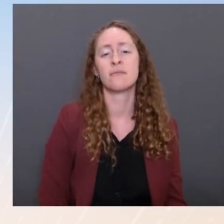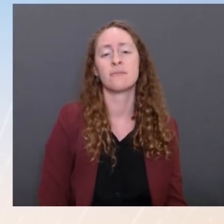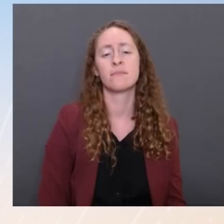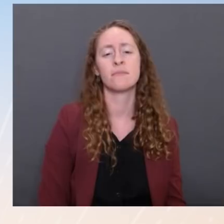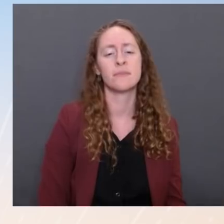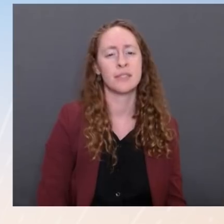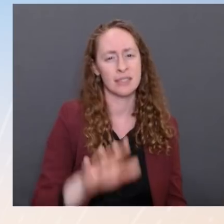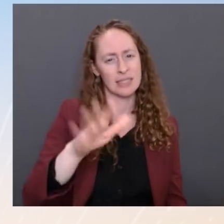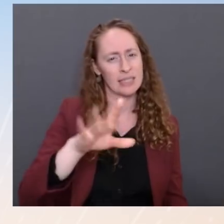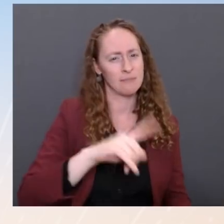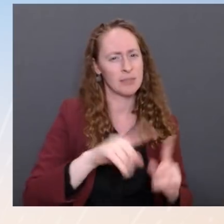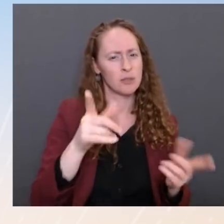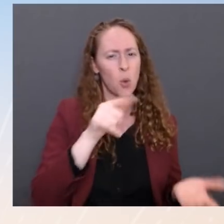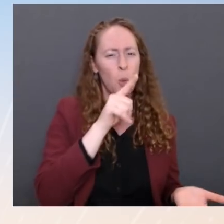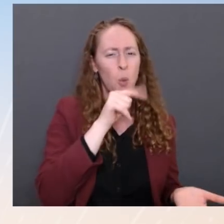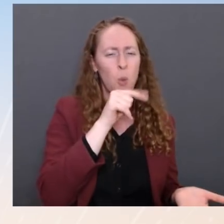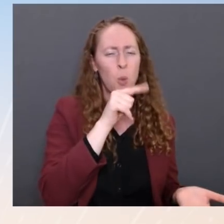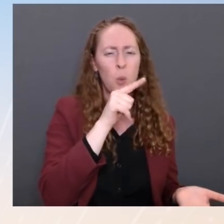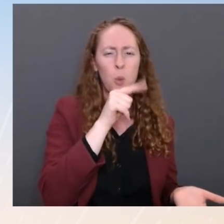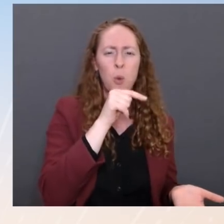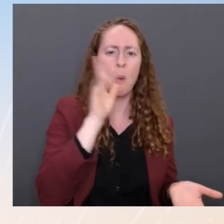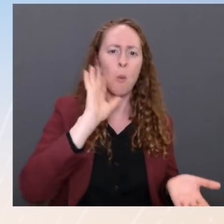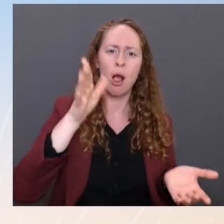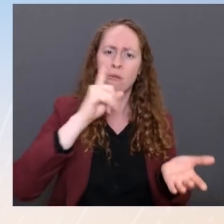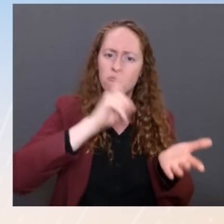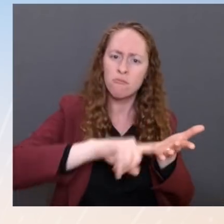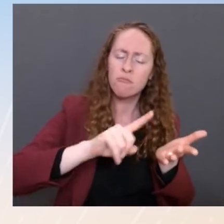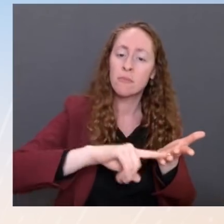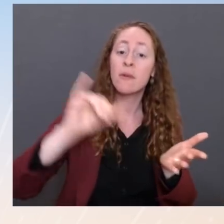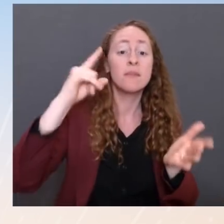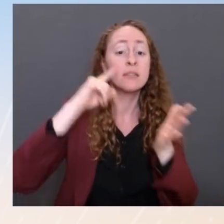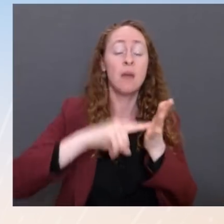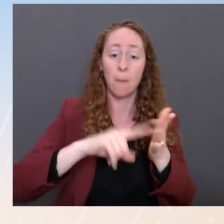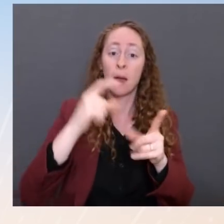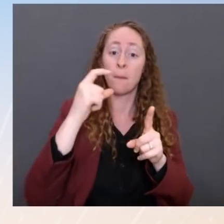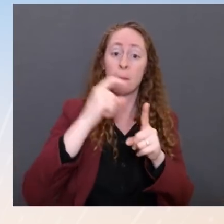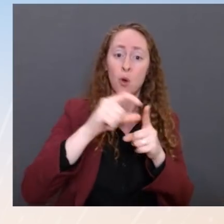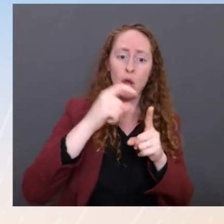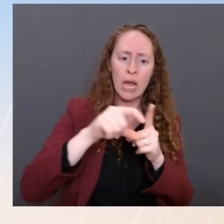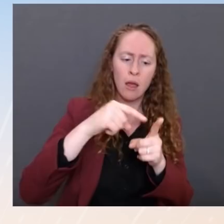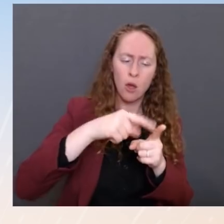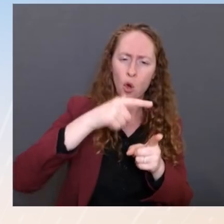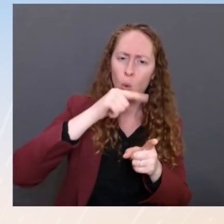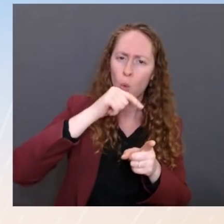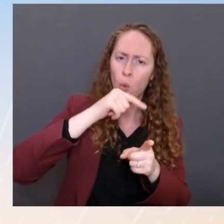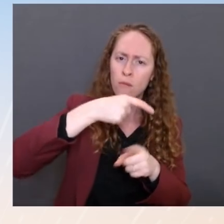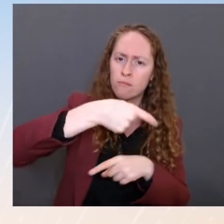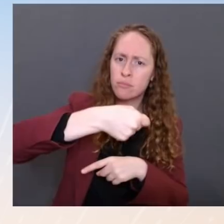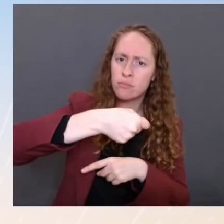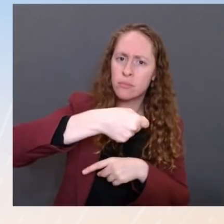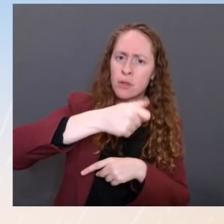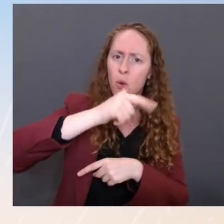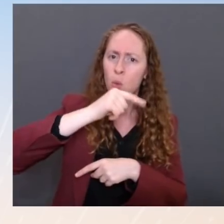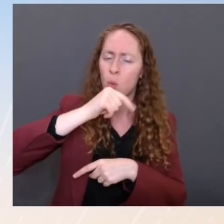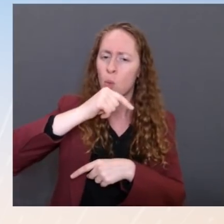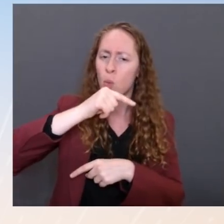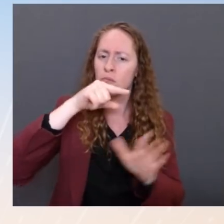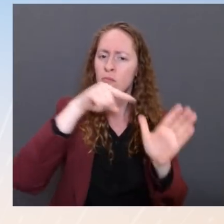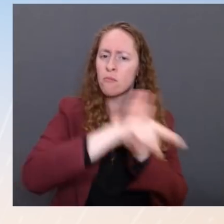You know, what -- have you responded to that offer? What would you like to see? Ms. Psaki: Well, we understand that both Israel and the Palestinian Authority